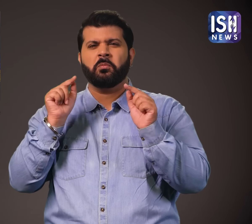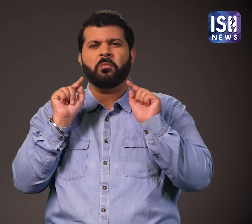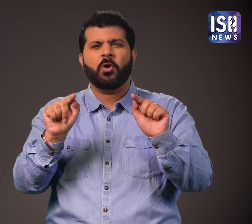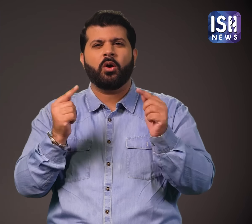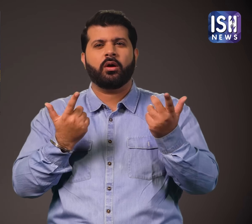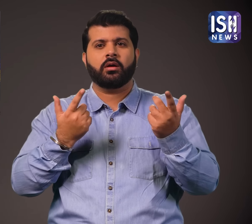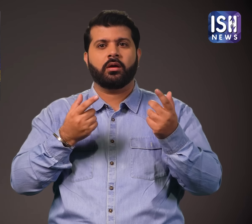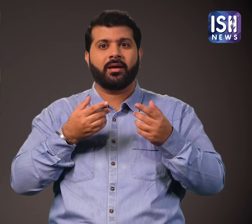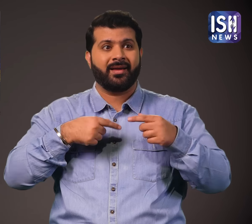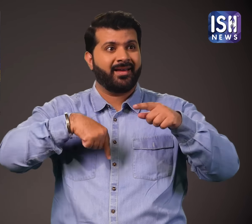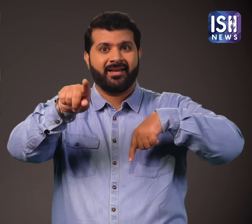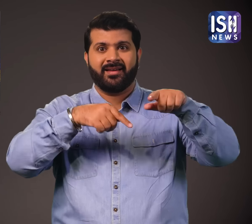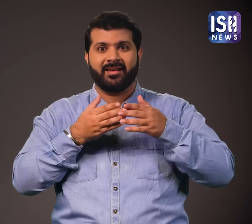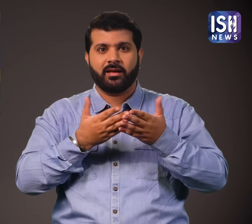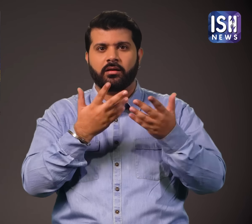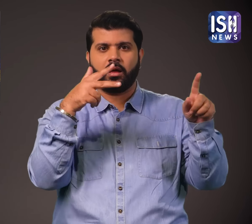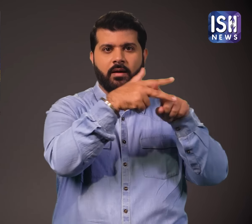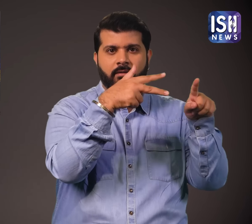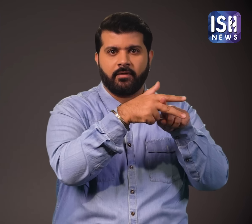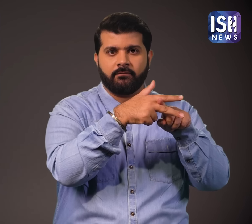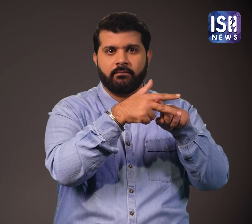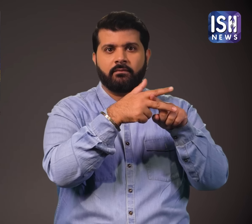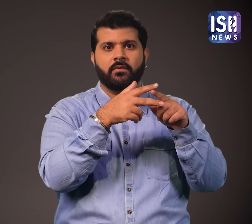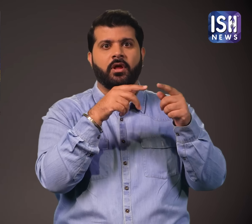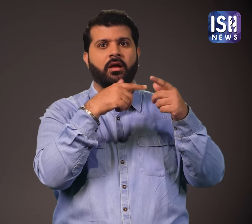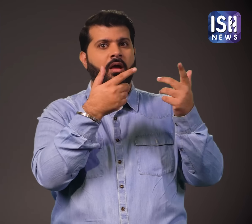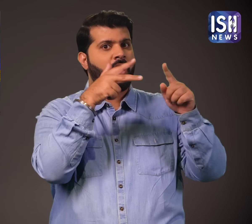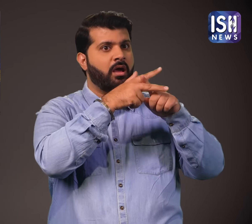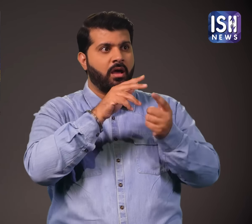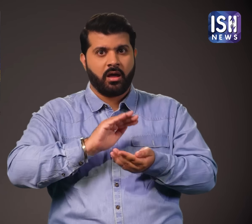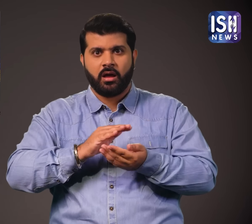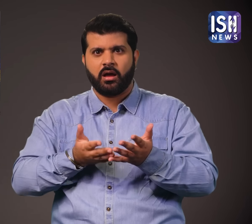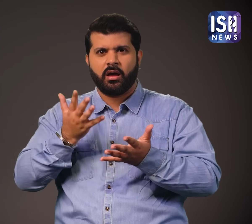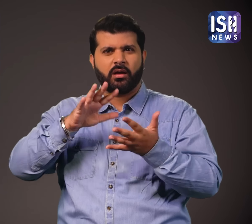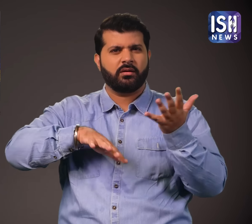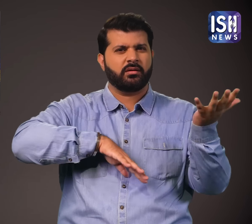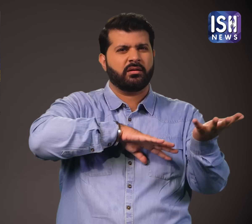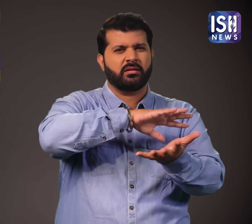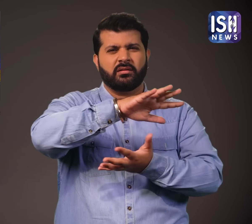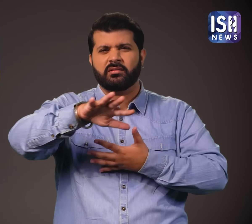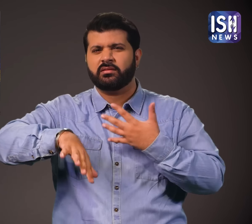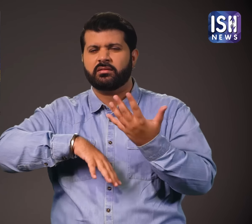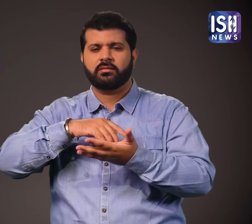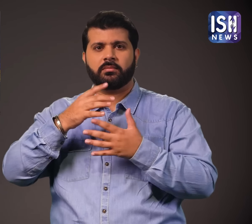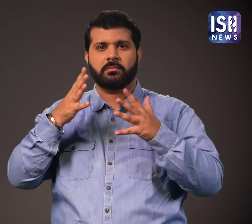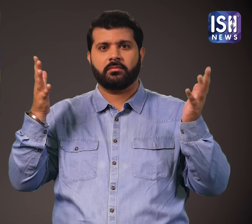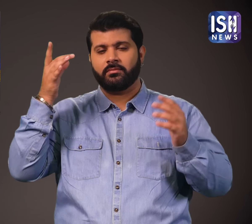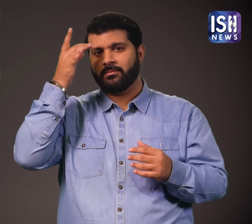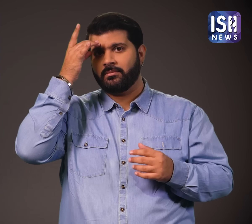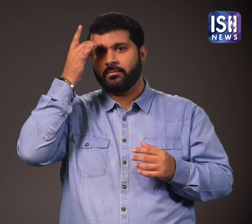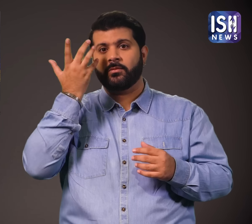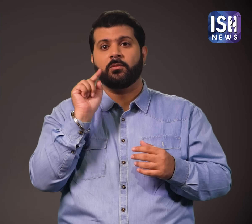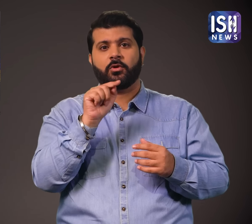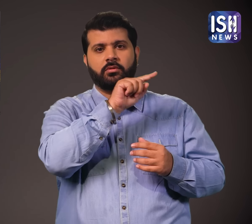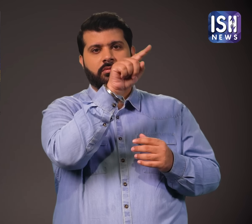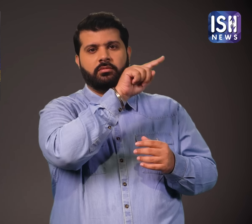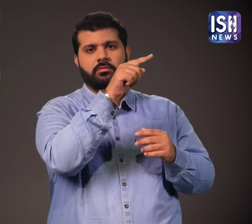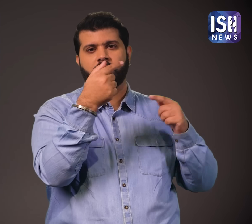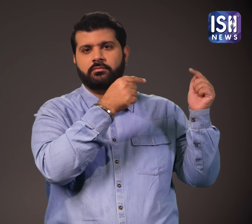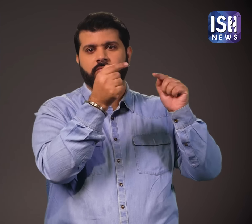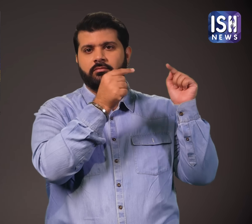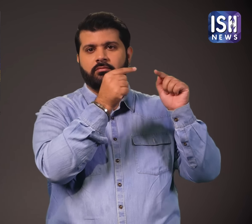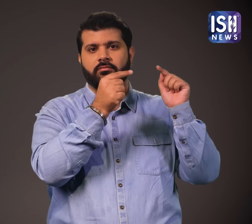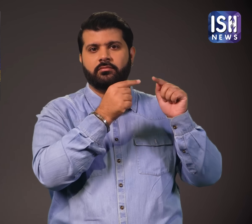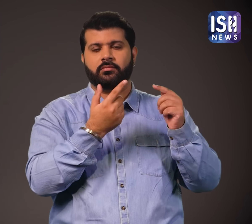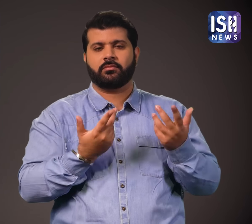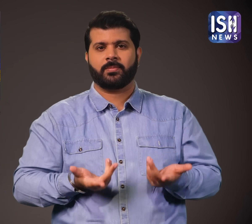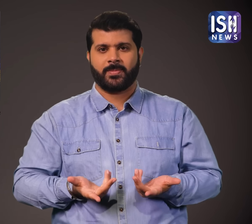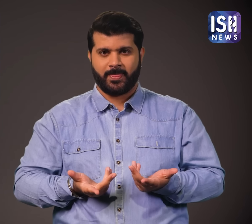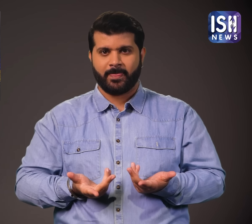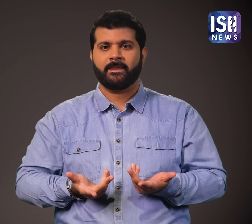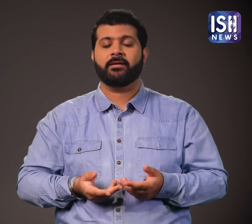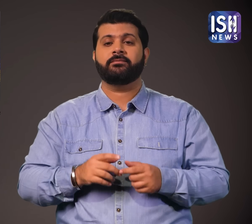This is happening because supply routes have been disrupted due to the ongoing wars, creating chaos and difficulties.